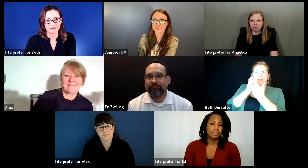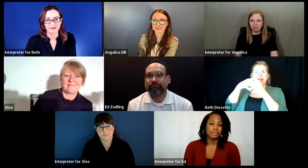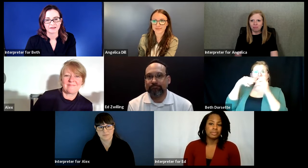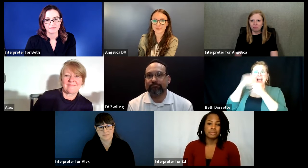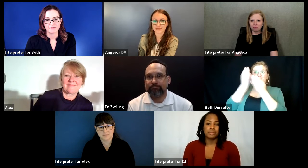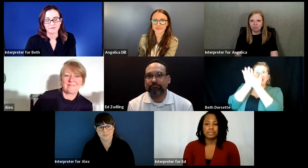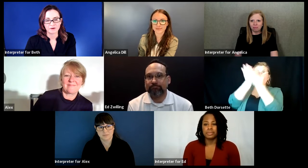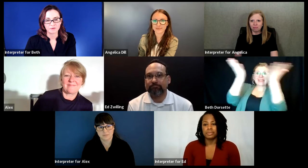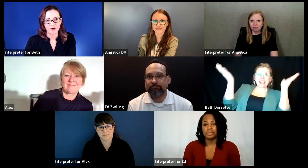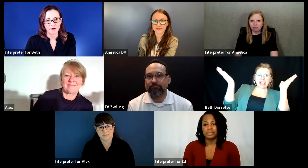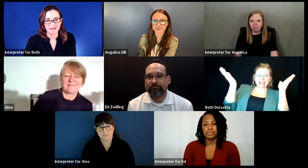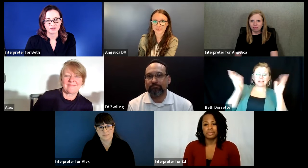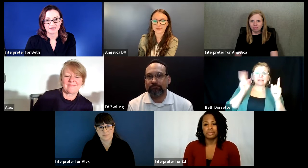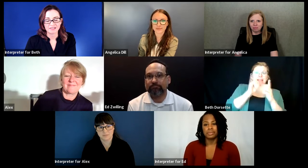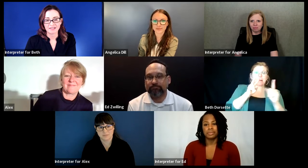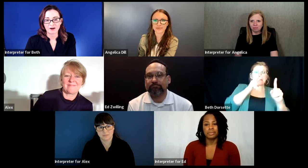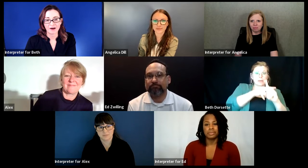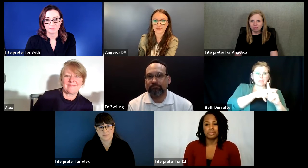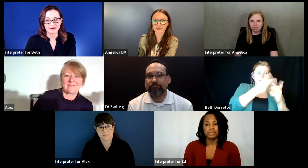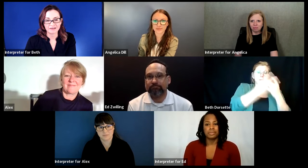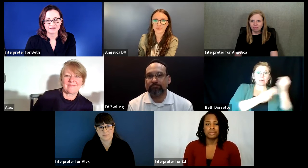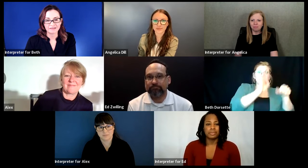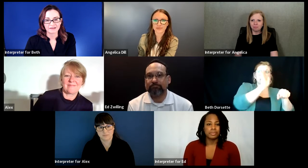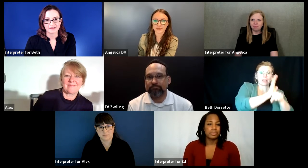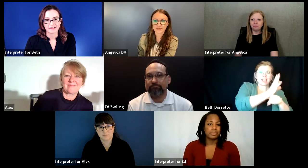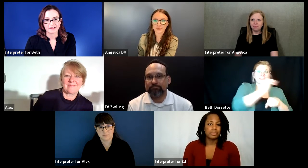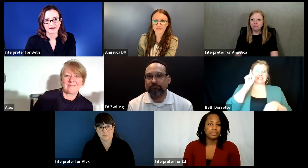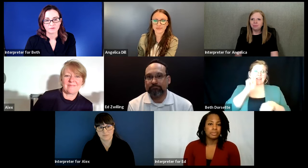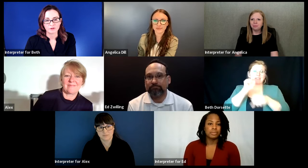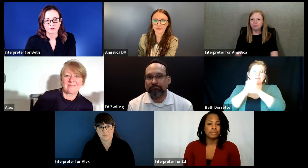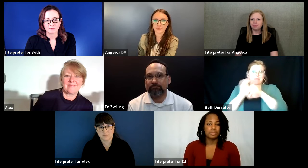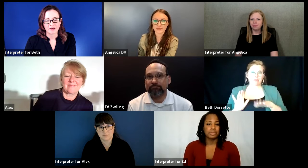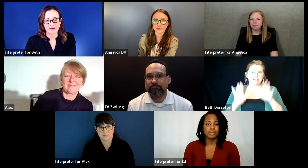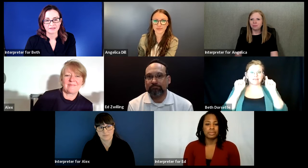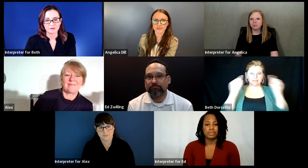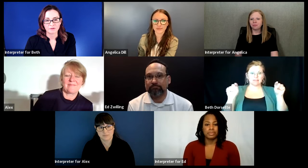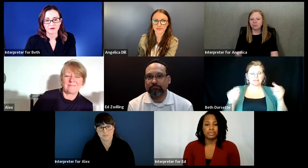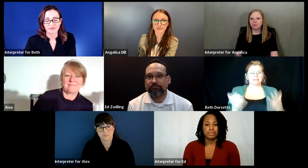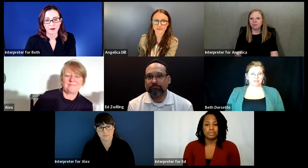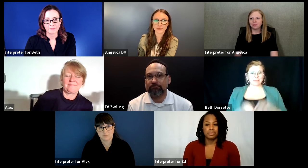Be familiar with accommodations that are out there. And which ones apply to the companies.